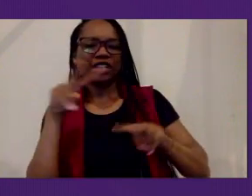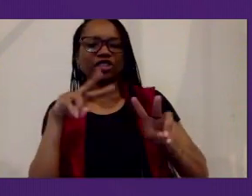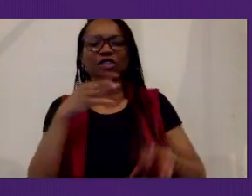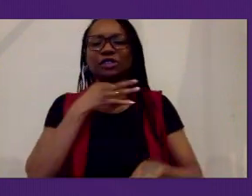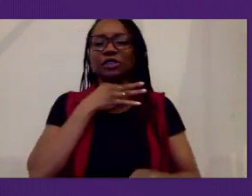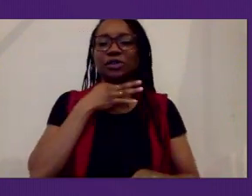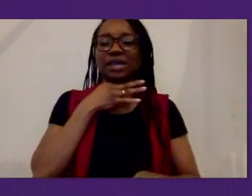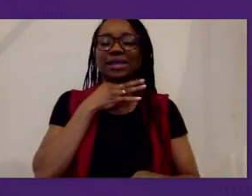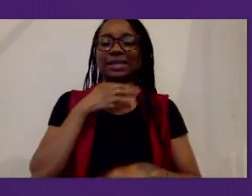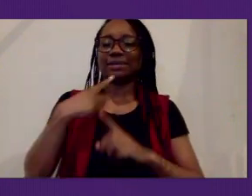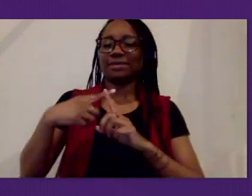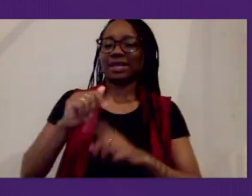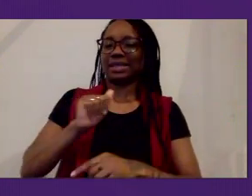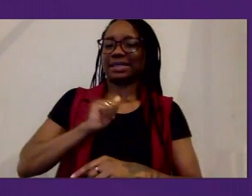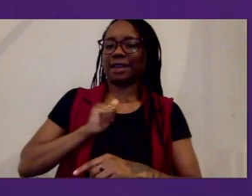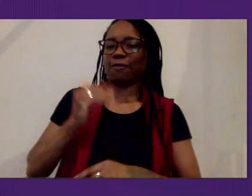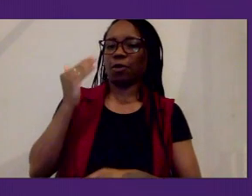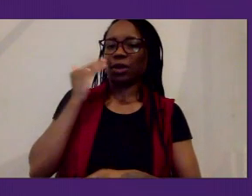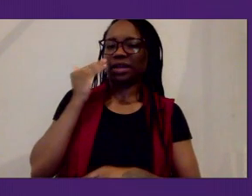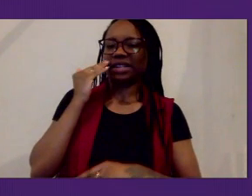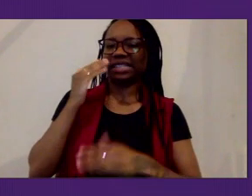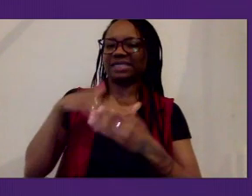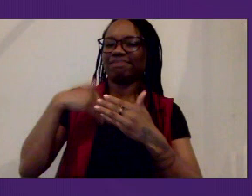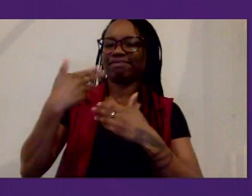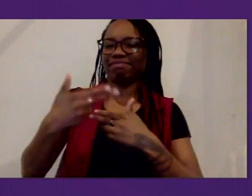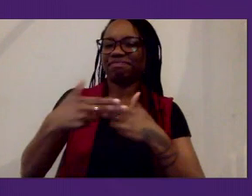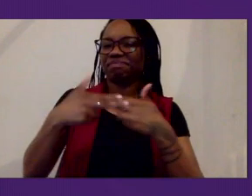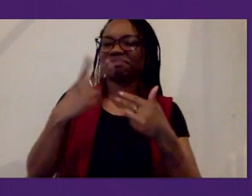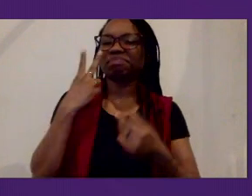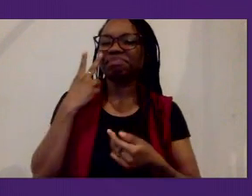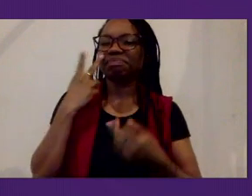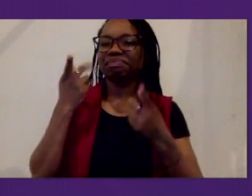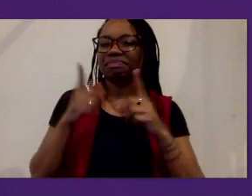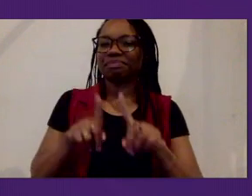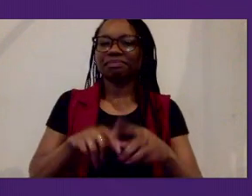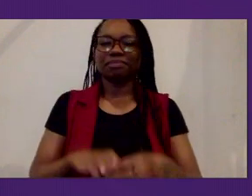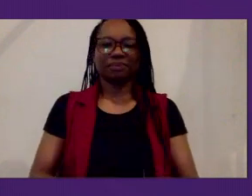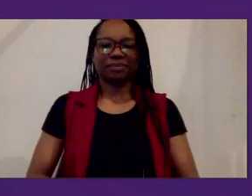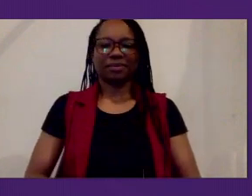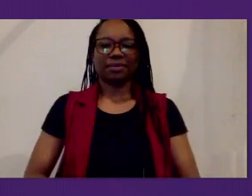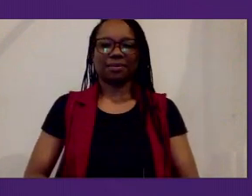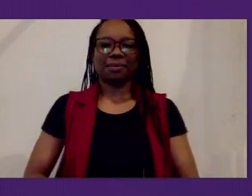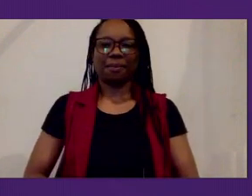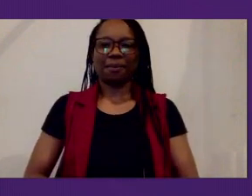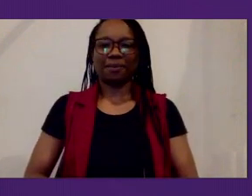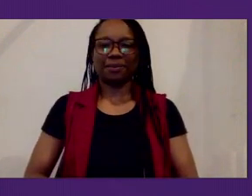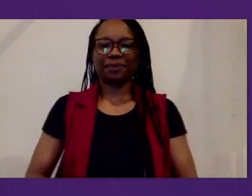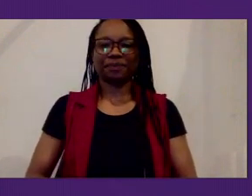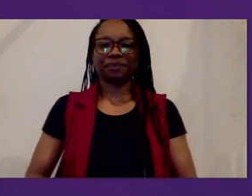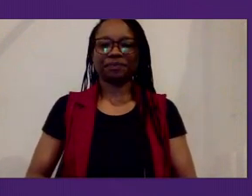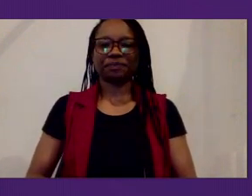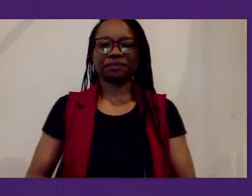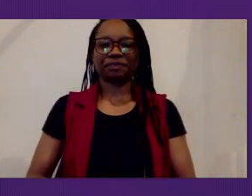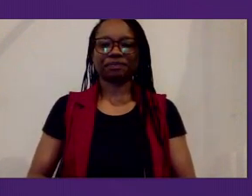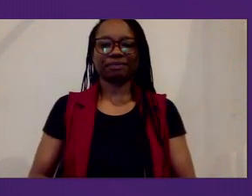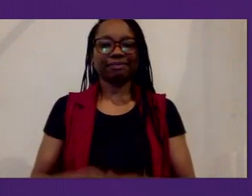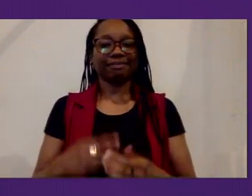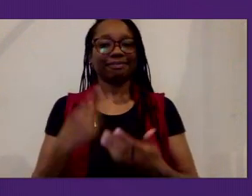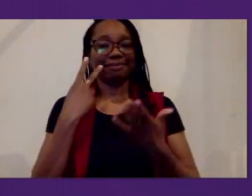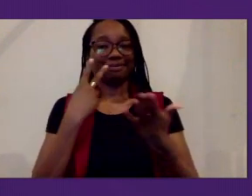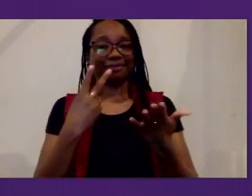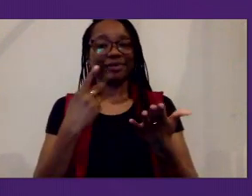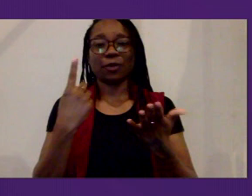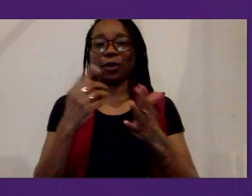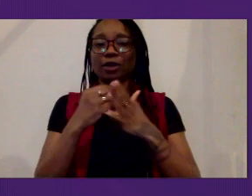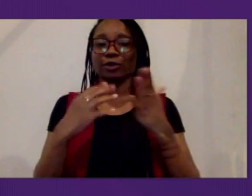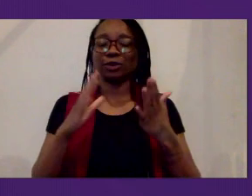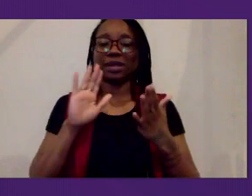Let's take a look. Next slide. Check out this student's close-looking observations.